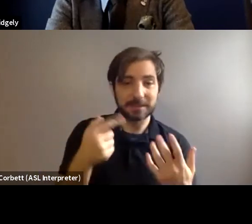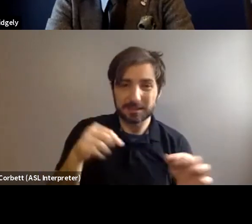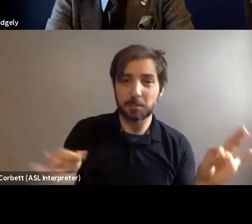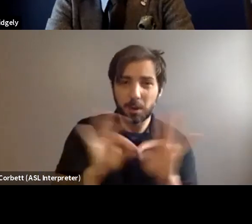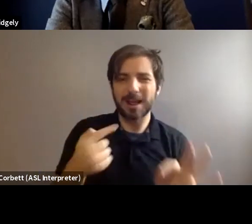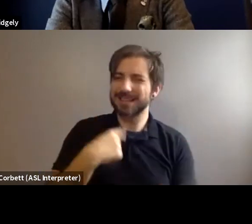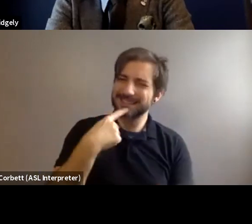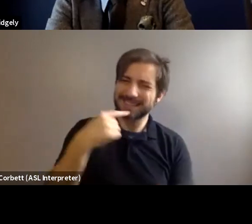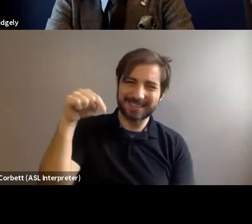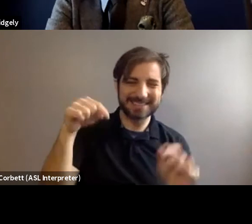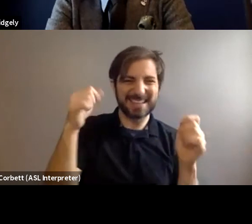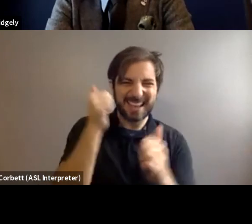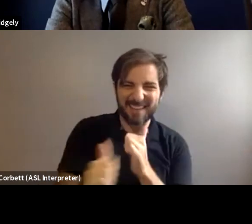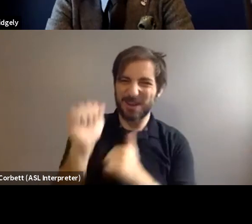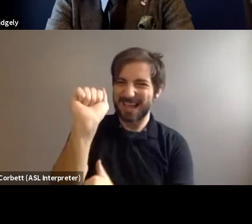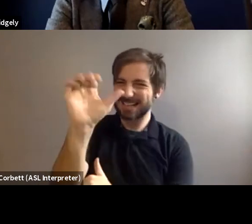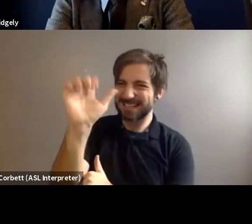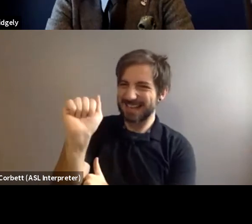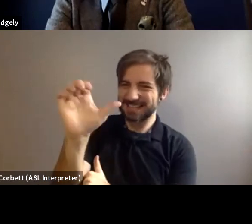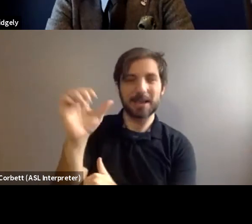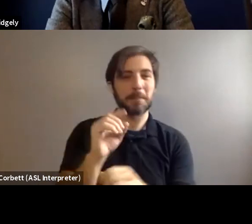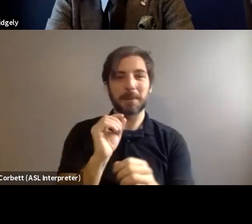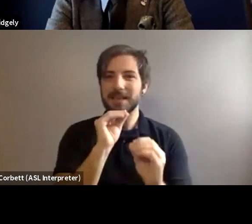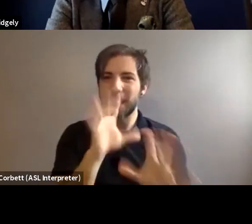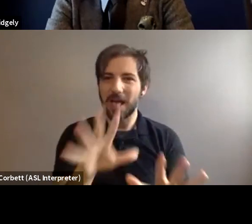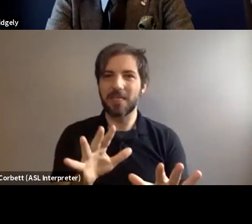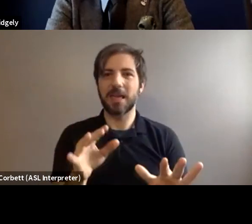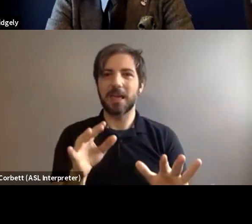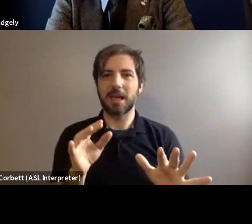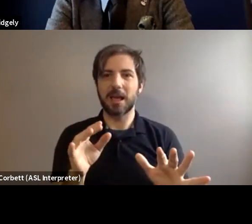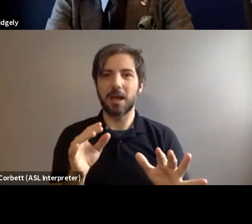i've probably had a meeting with any of you but nothing about us without us is so important